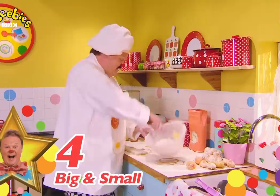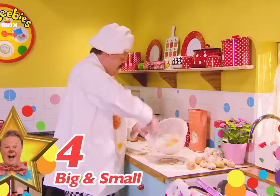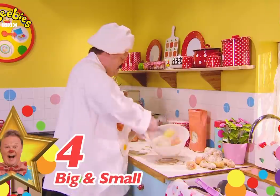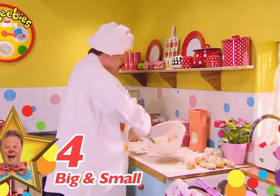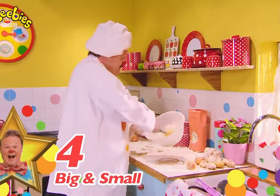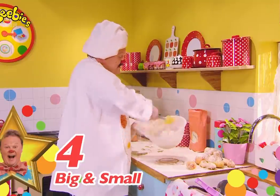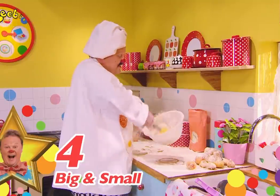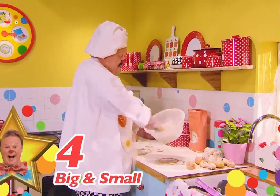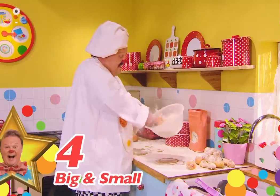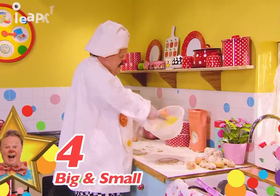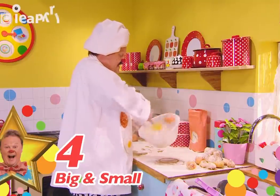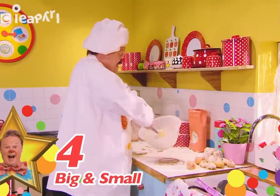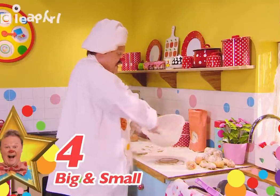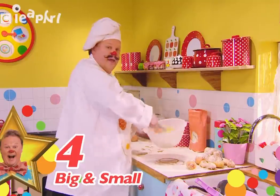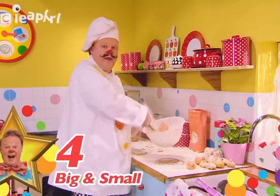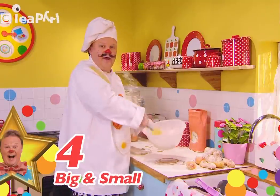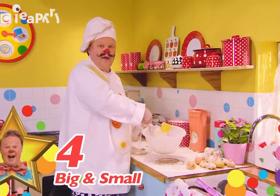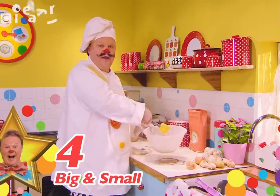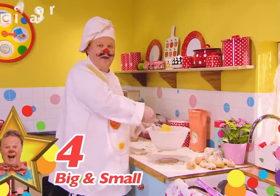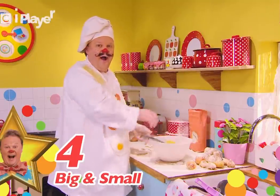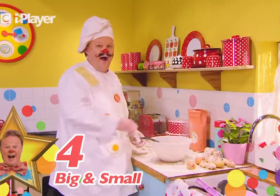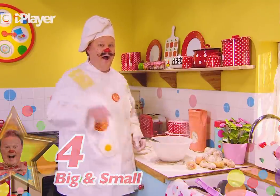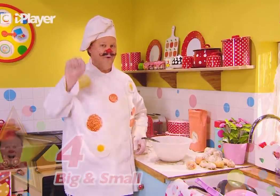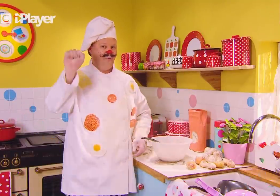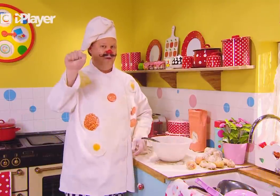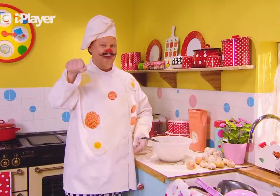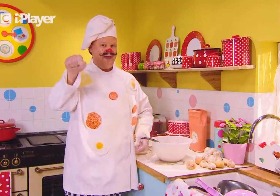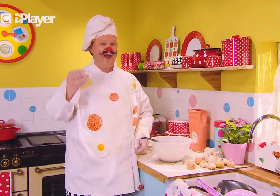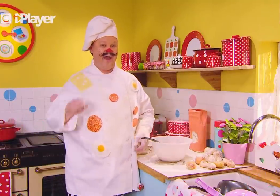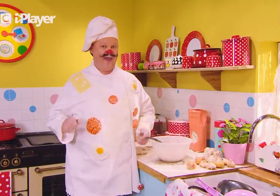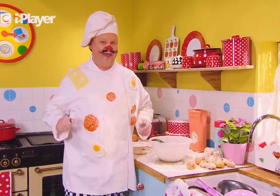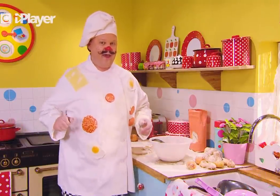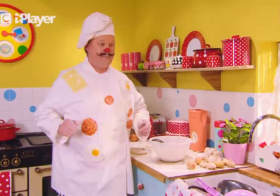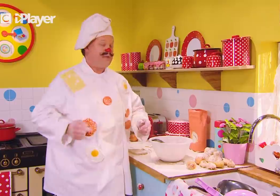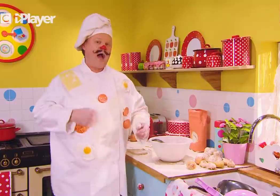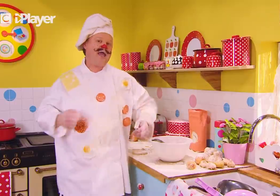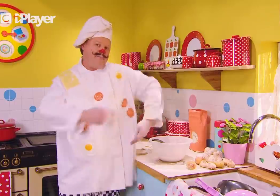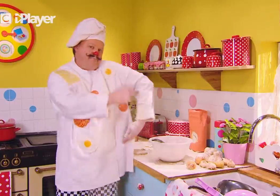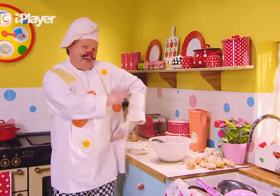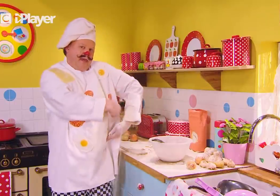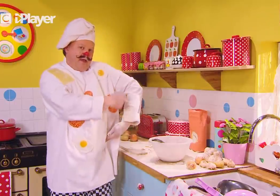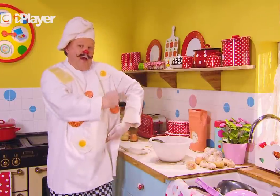are you all ready for your special guests oh i am i am making